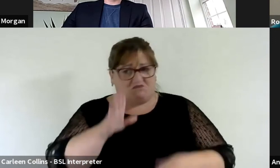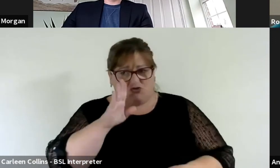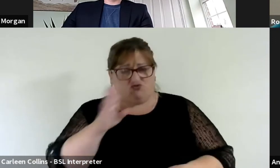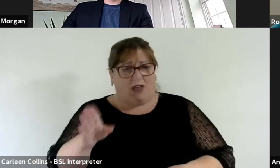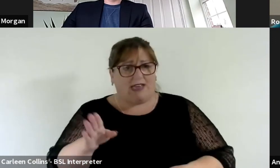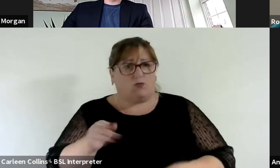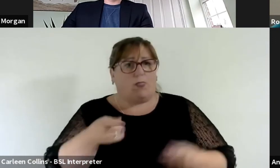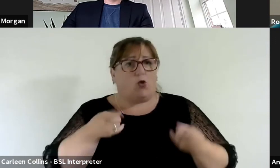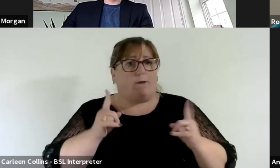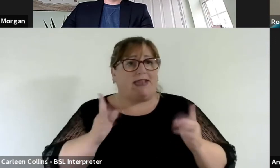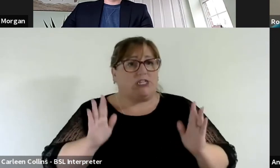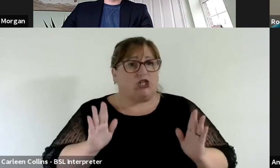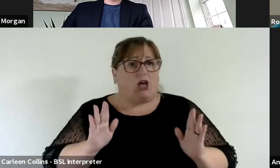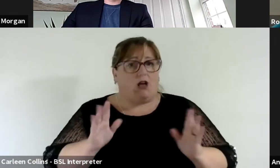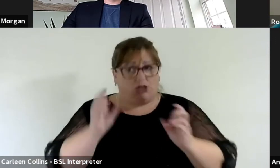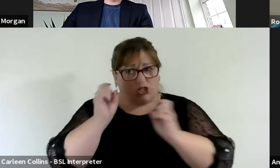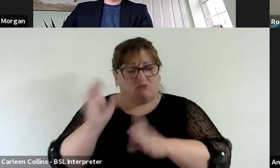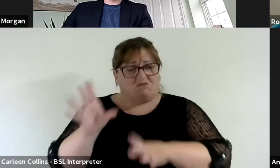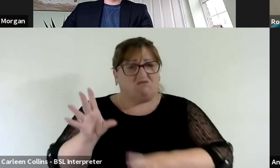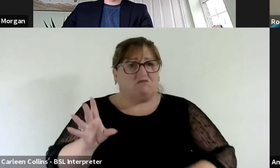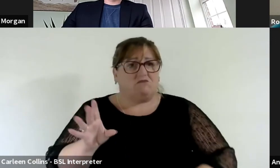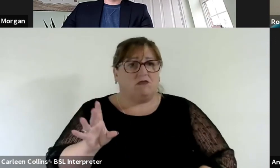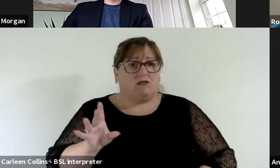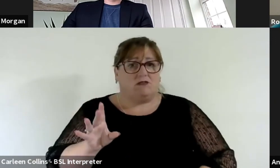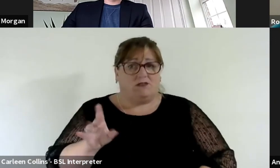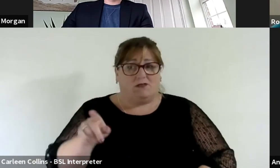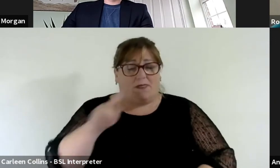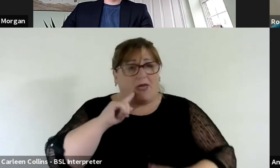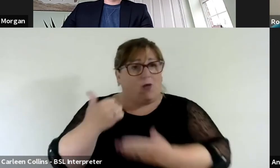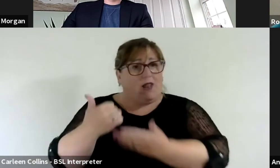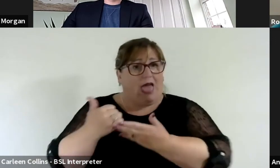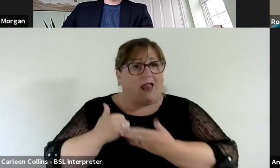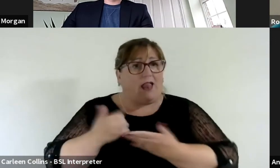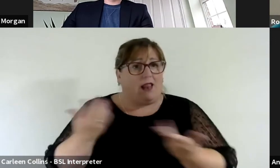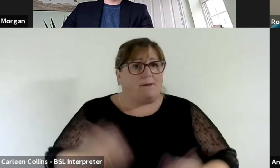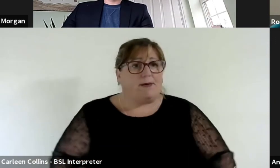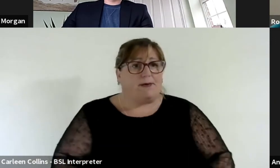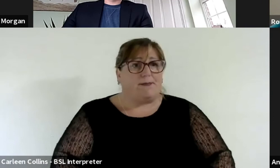It's all about that honesty. Be honest and straight with your manager.